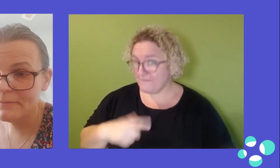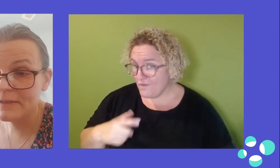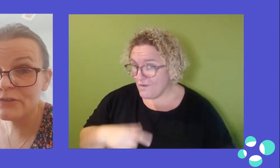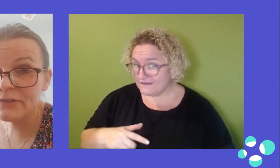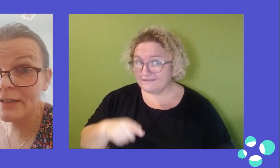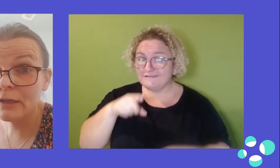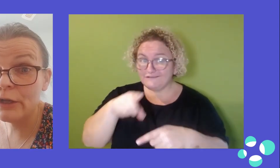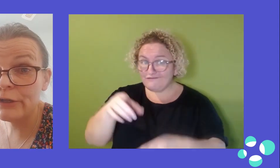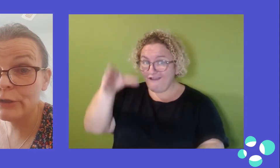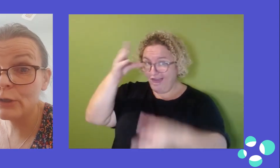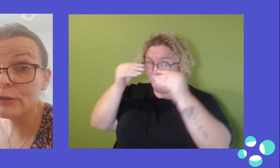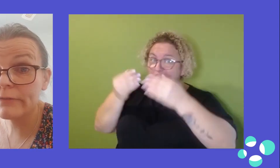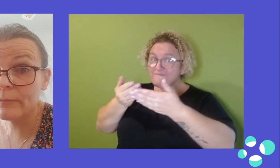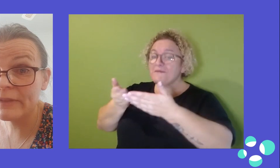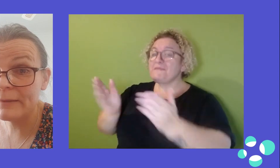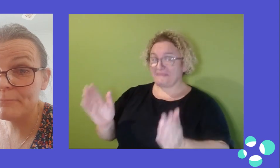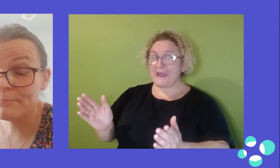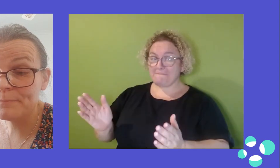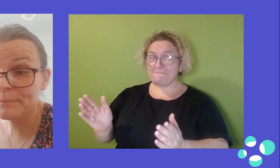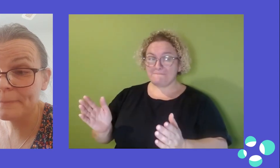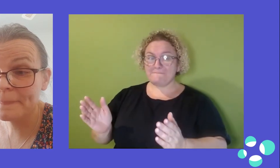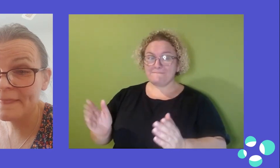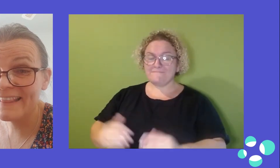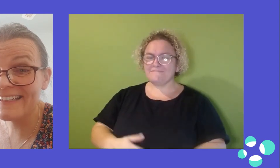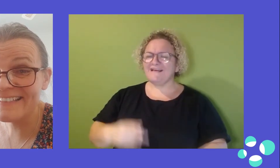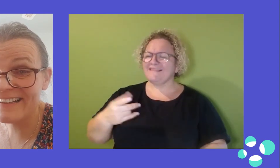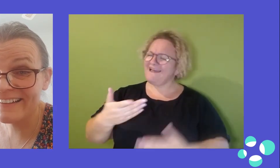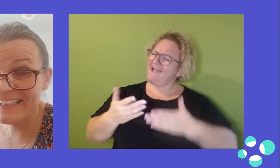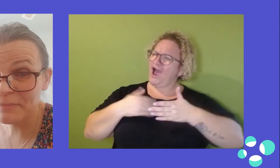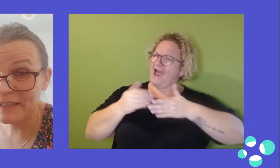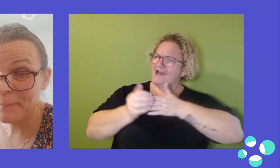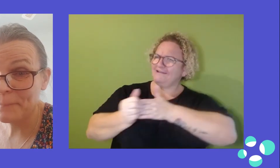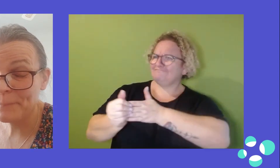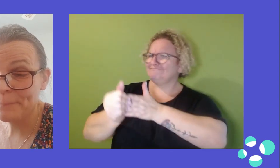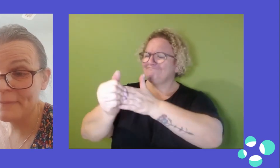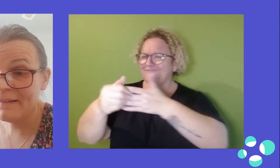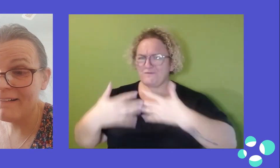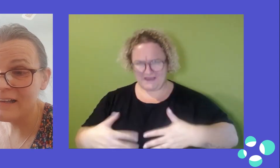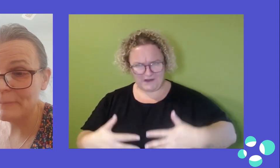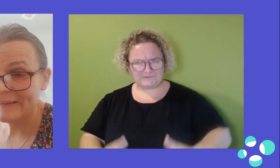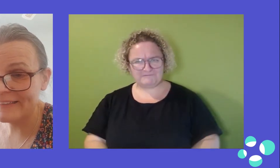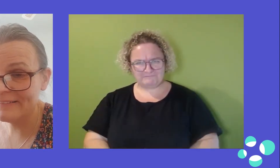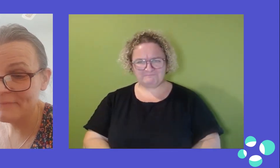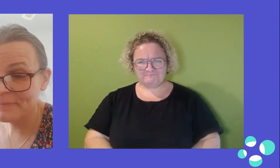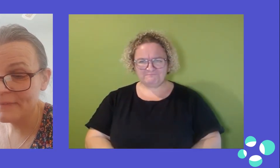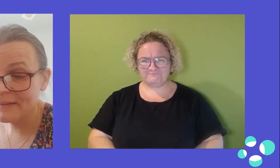because you can learn a lot from them. That has guided me. I have been